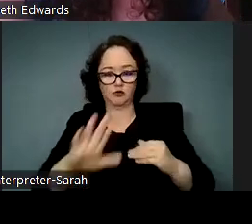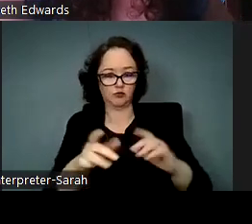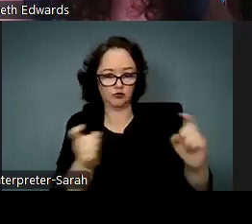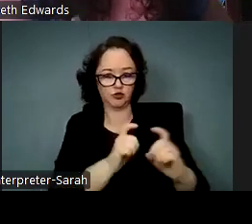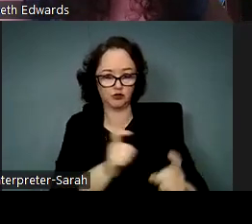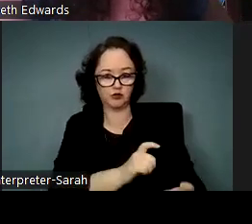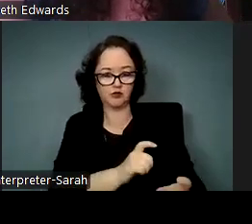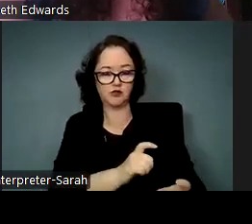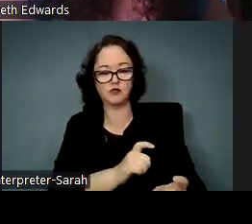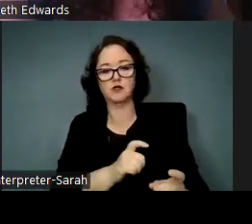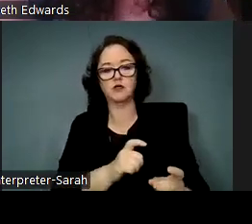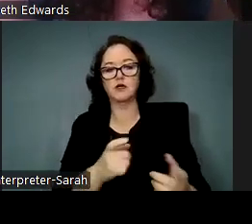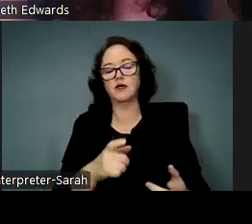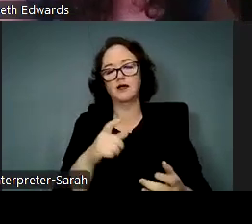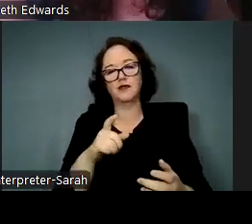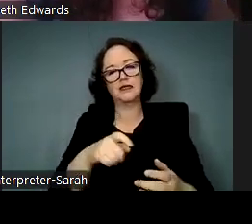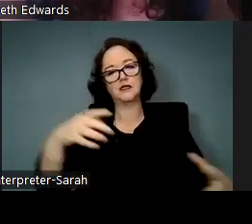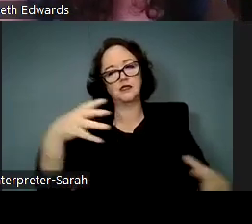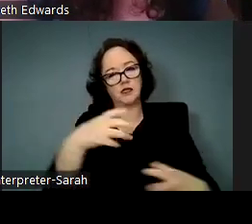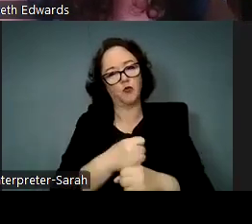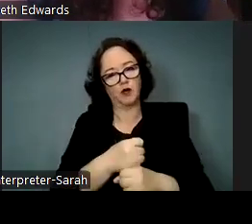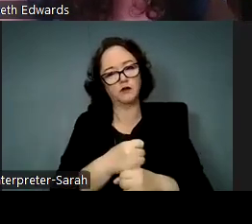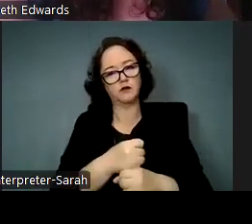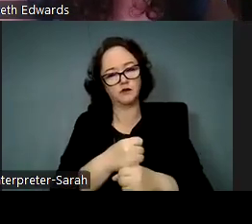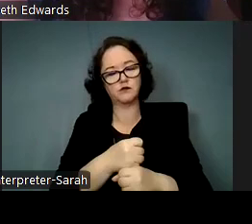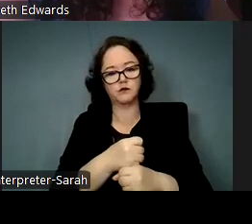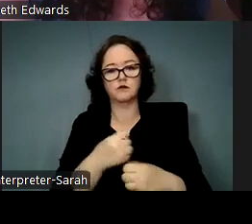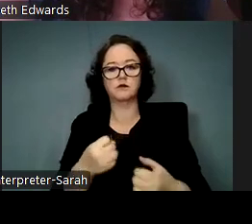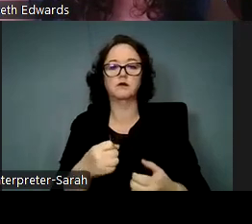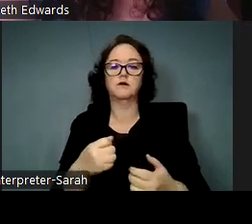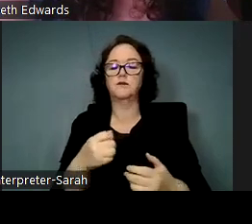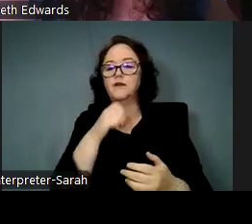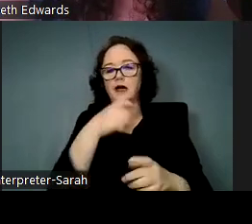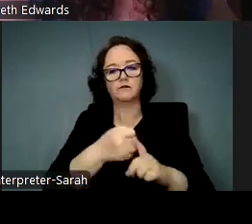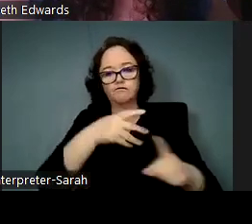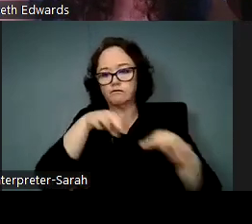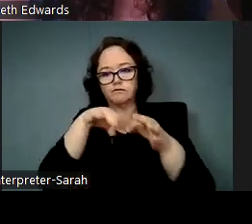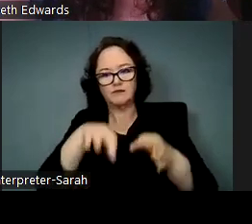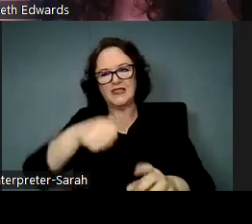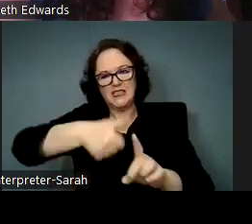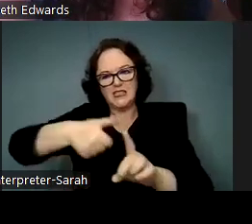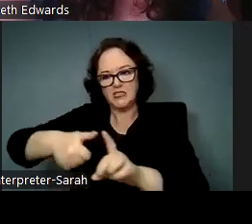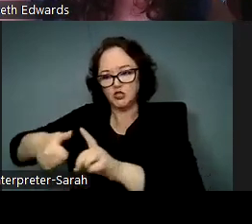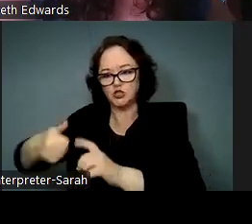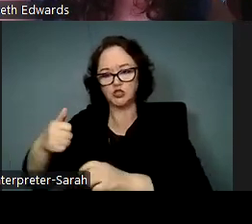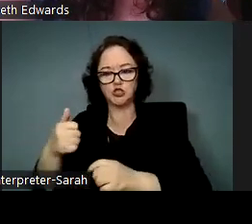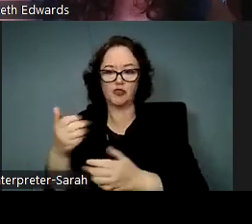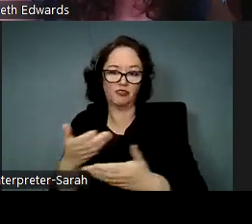summarize it. And sometimes you can read that summary and feel frustrated, but at the very least the state saw your